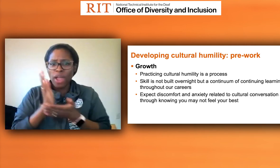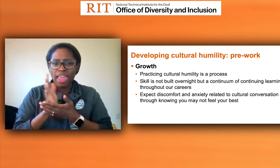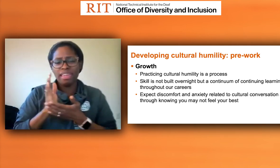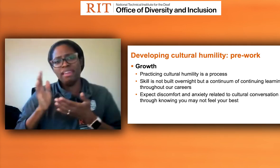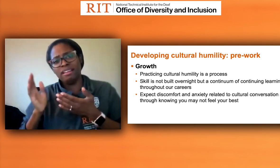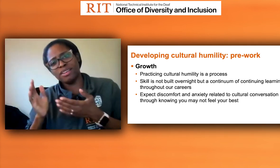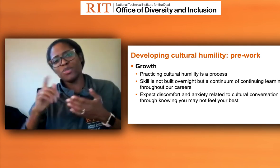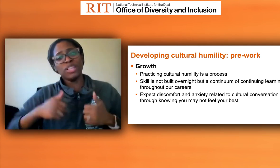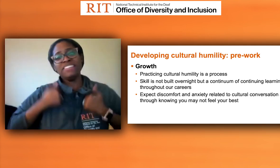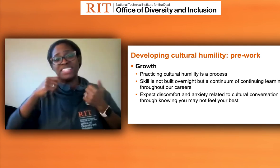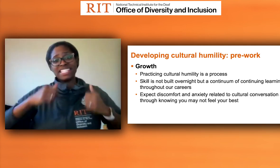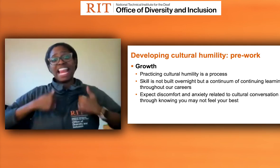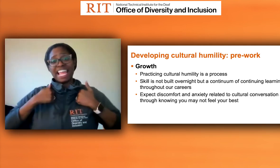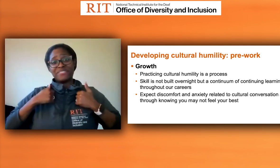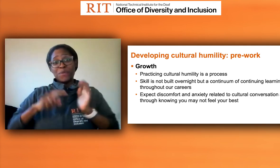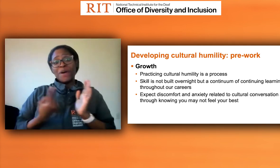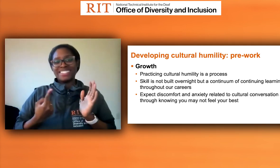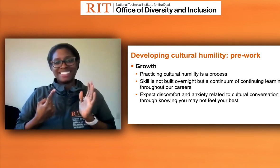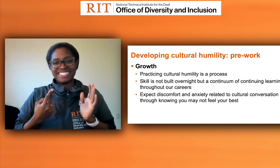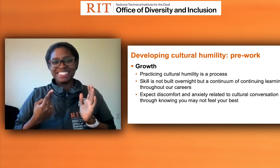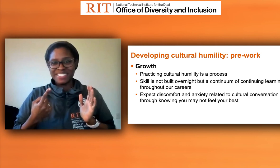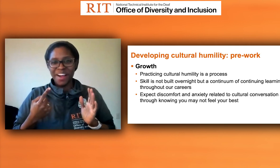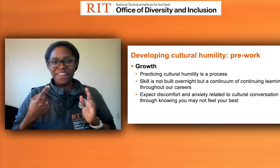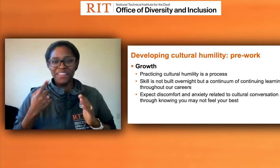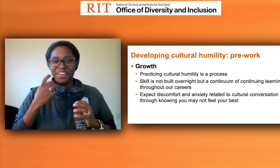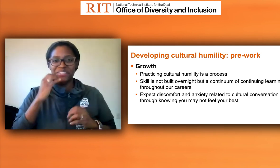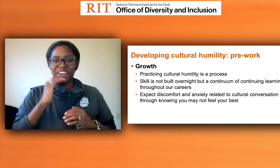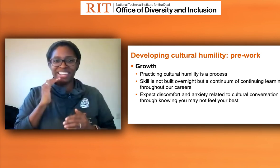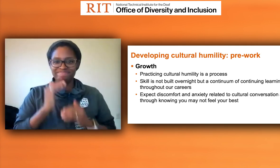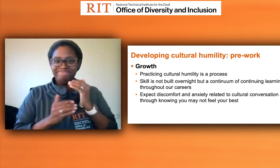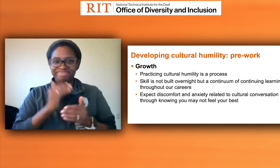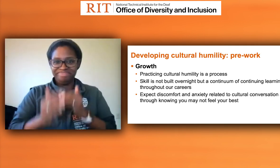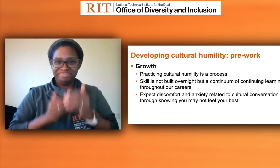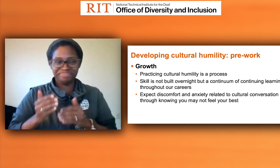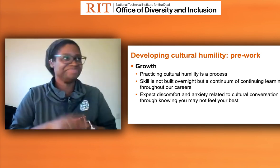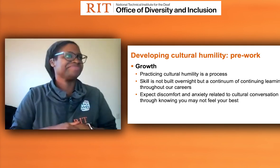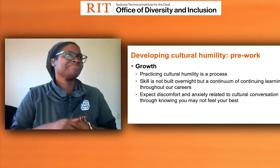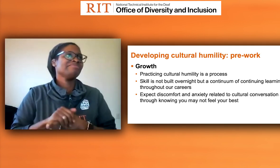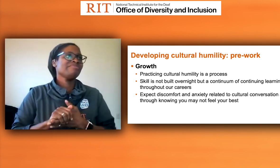It's everything and it's OK. We only live once and it's important to make the best of it.